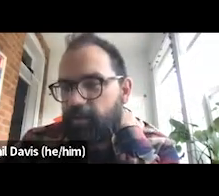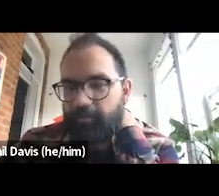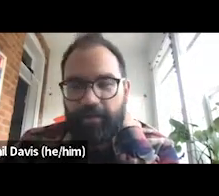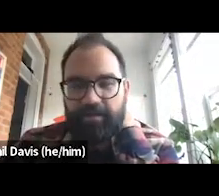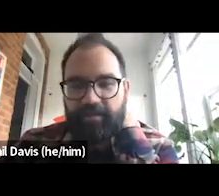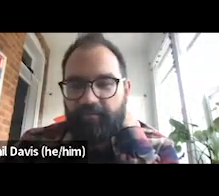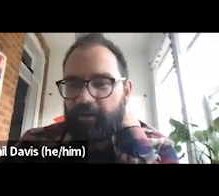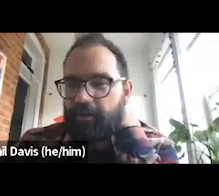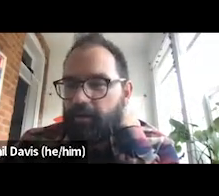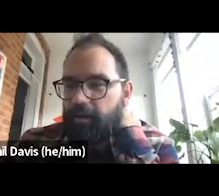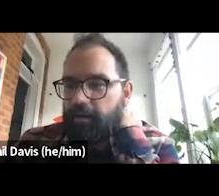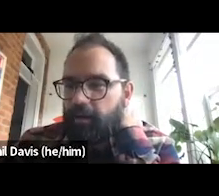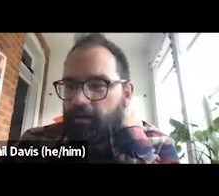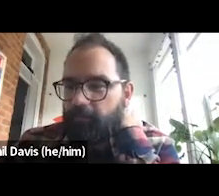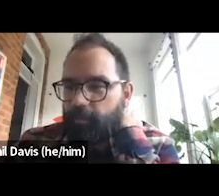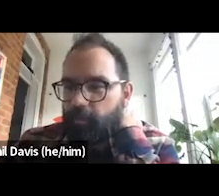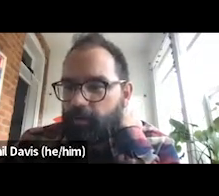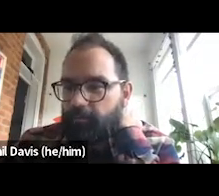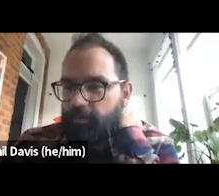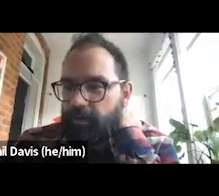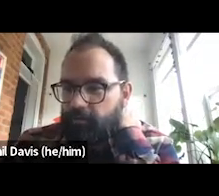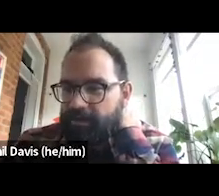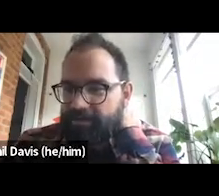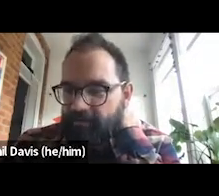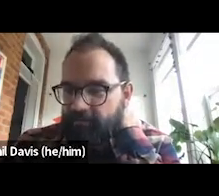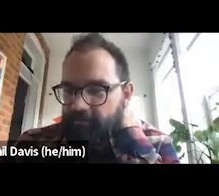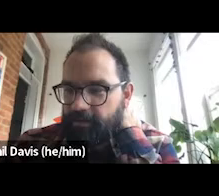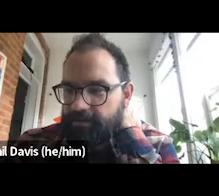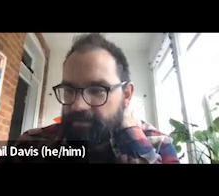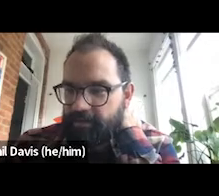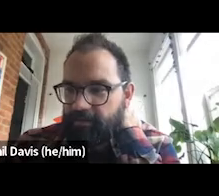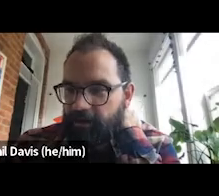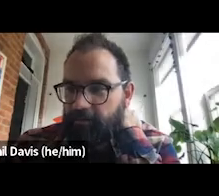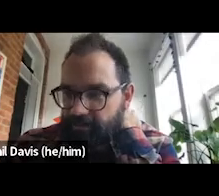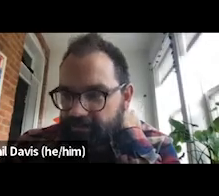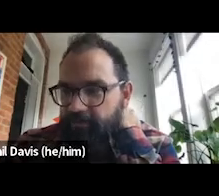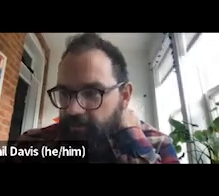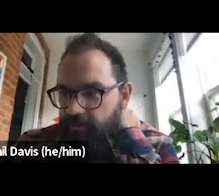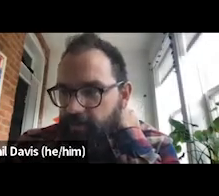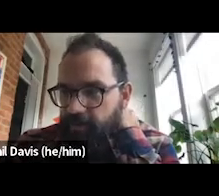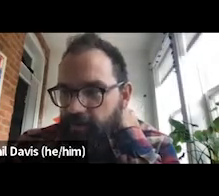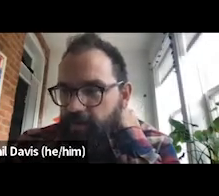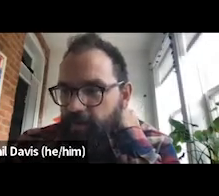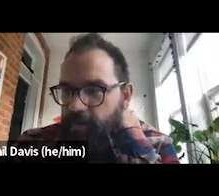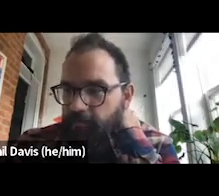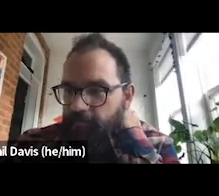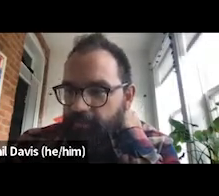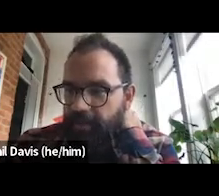You want to pay yourself, but when I'm paying myself for this thing that I'm still doing,